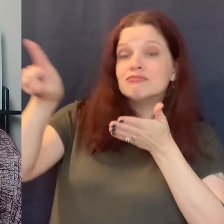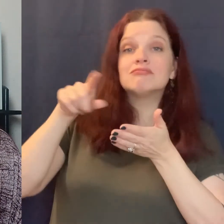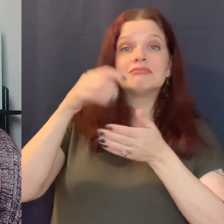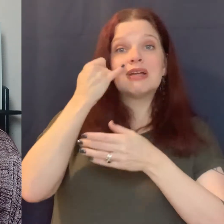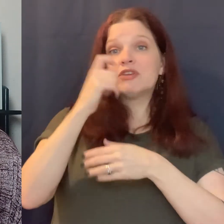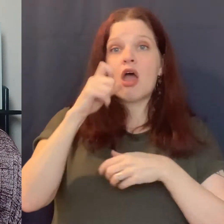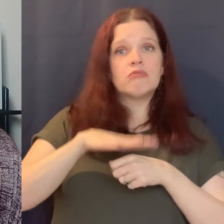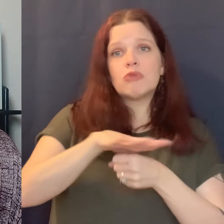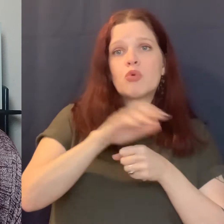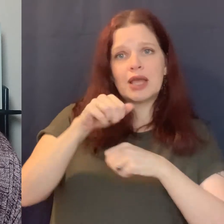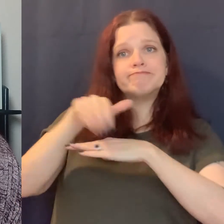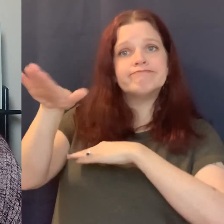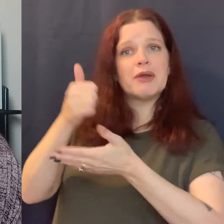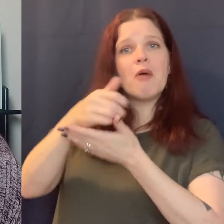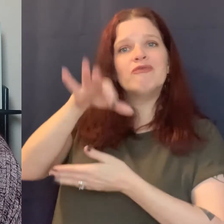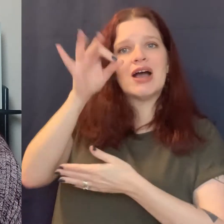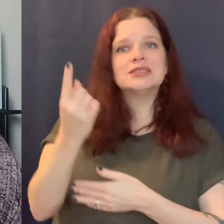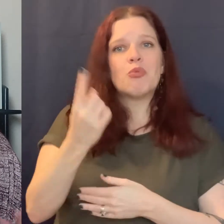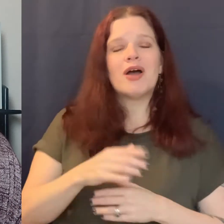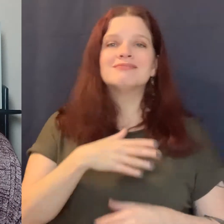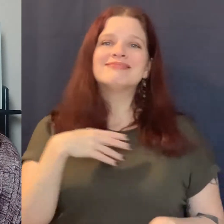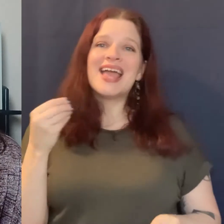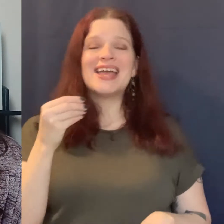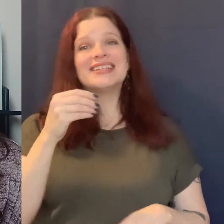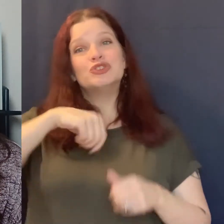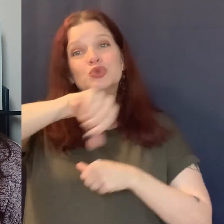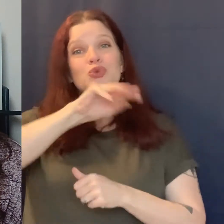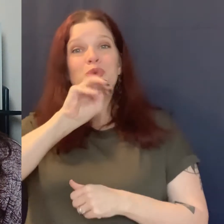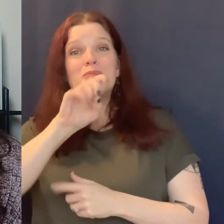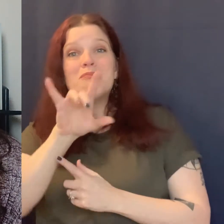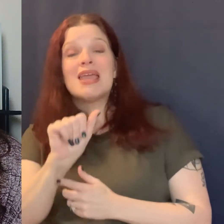if you're not local. And also check us out on all of our social media outlets.